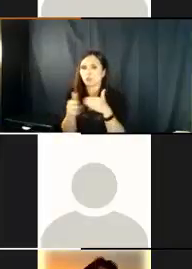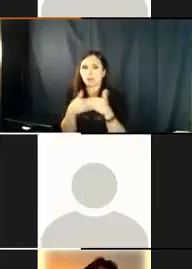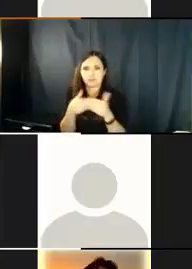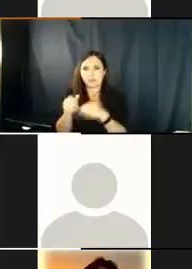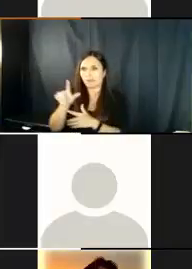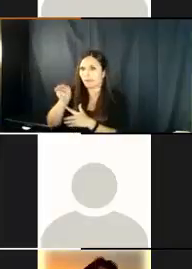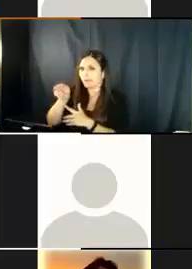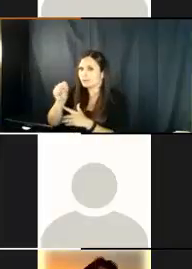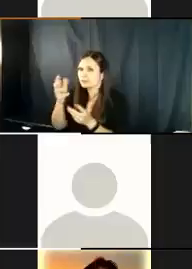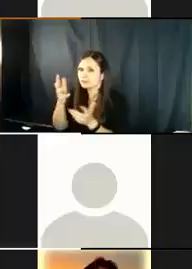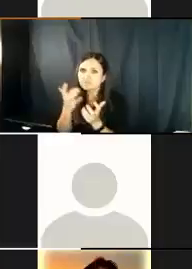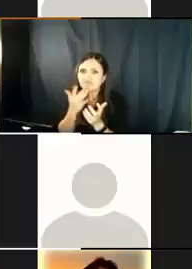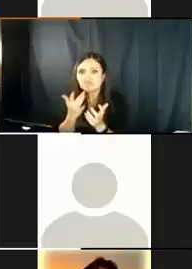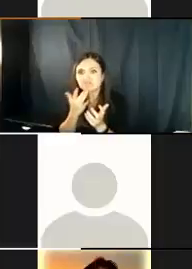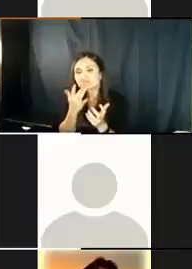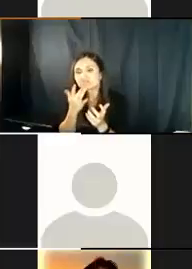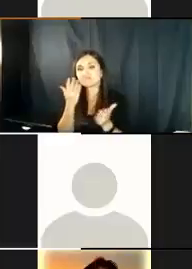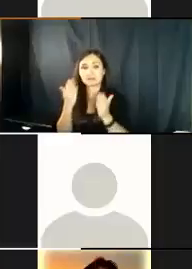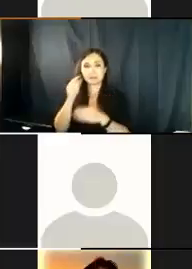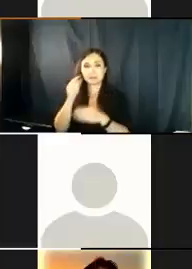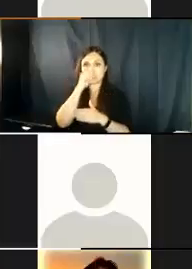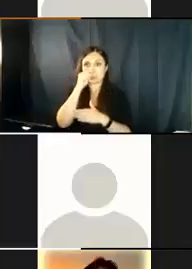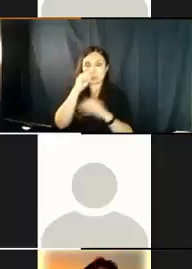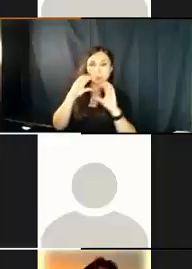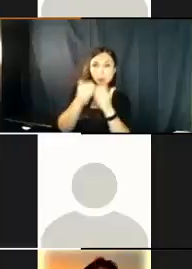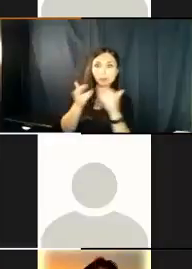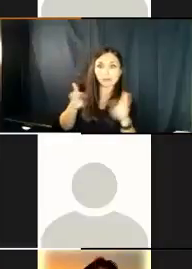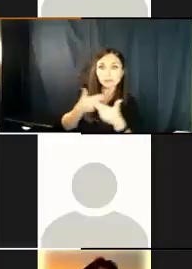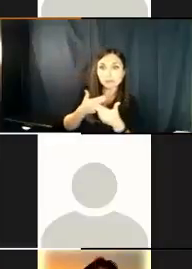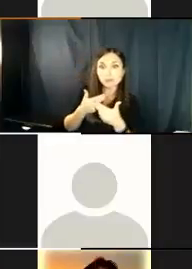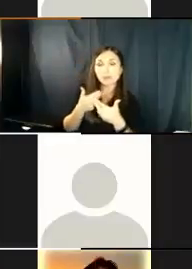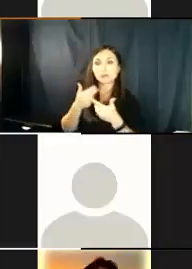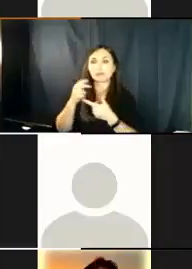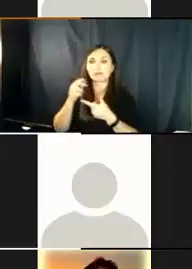they want to. They might be a Google classroom school. Another teacher might use Edmodo.